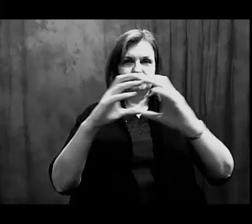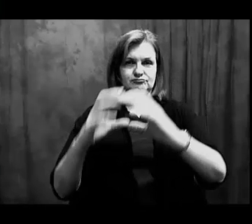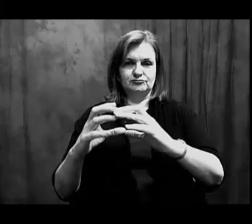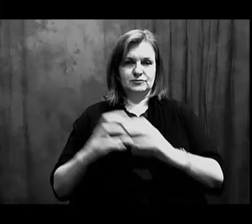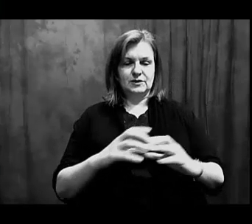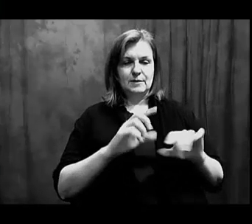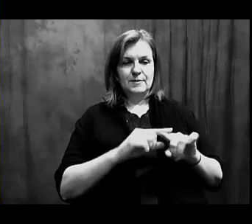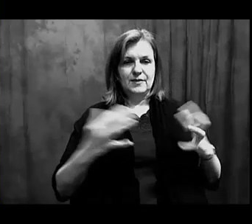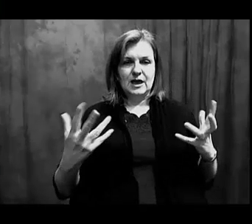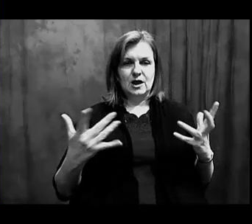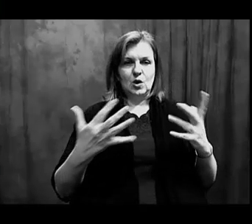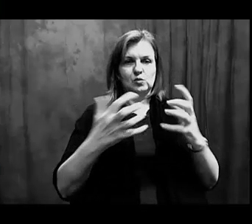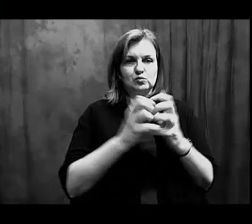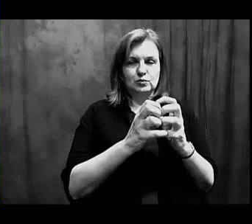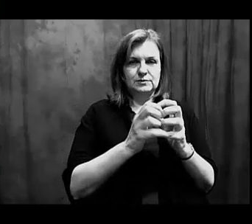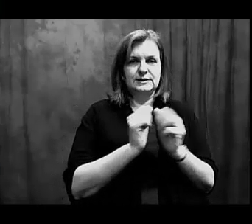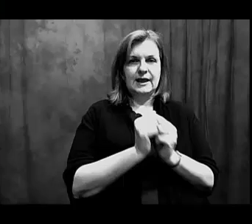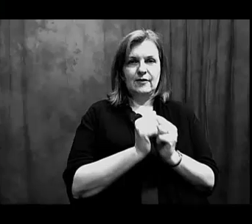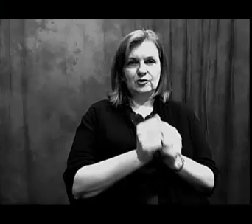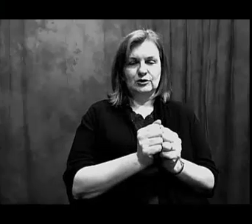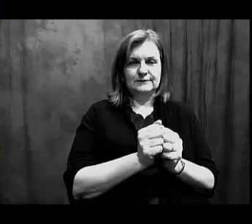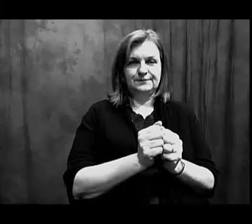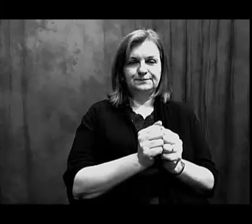but they group together